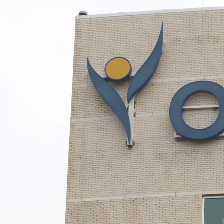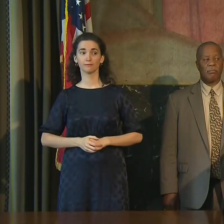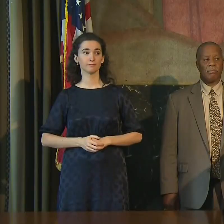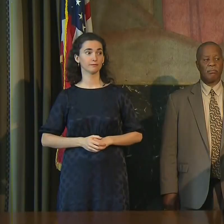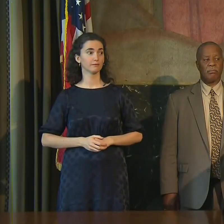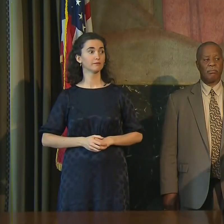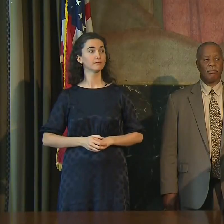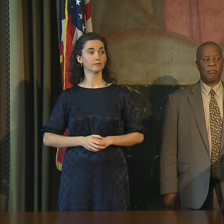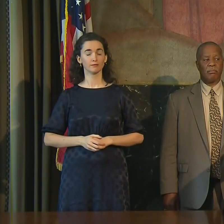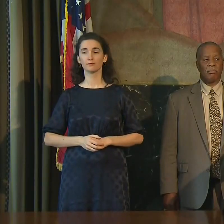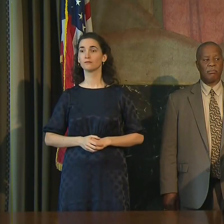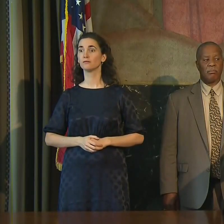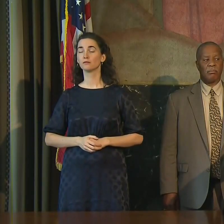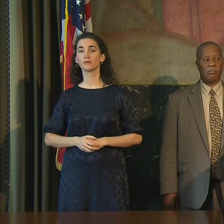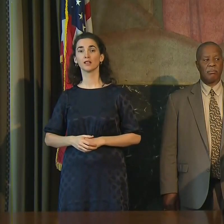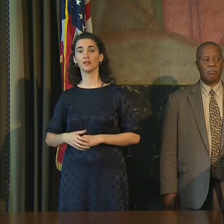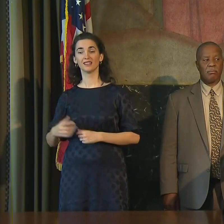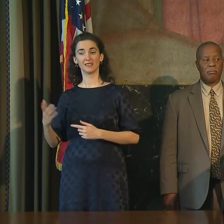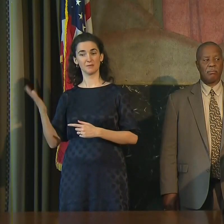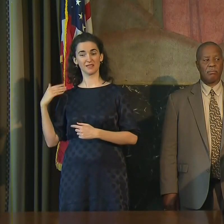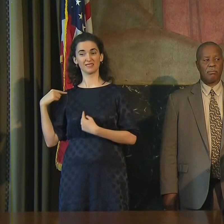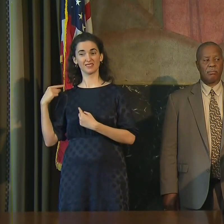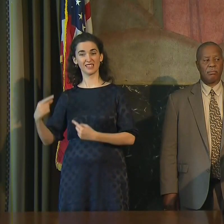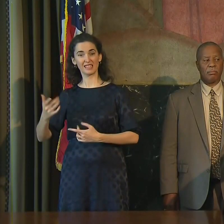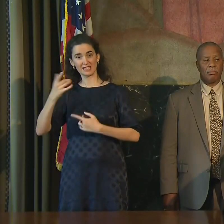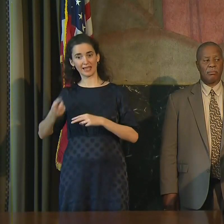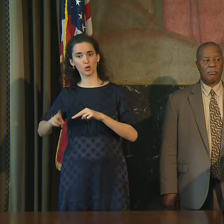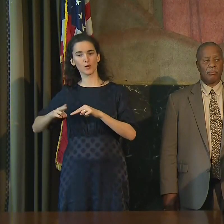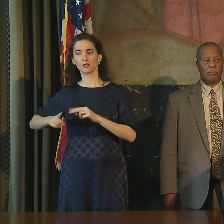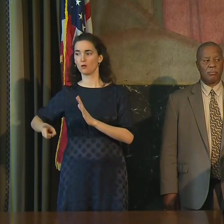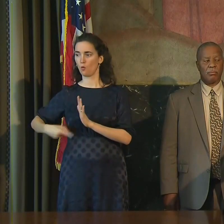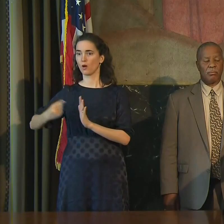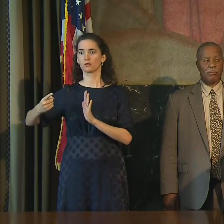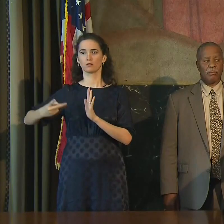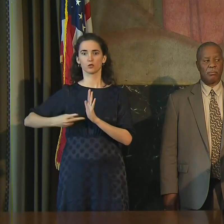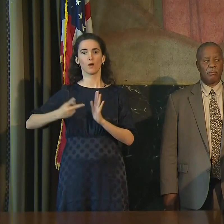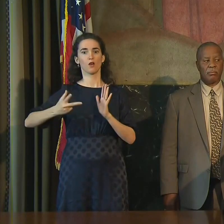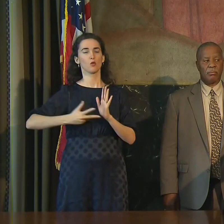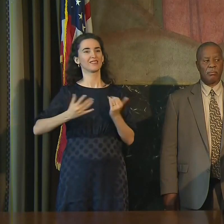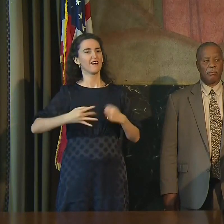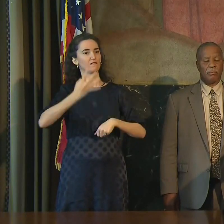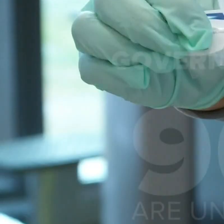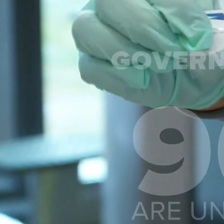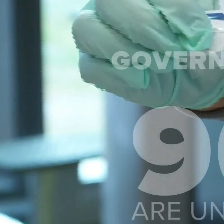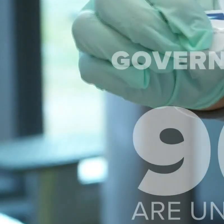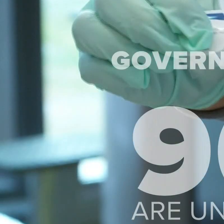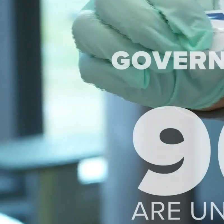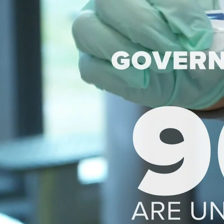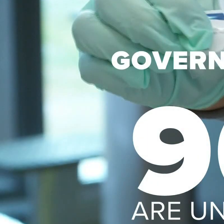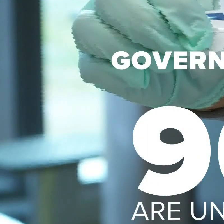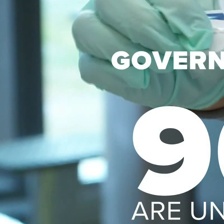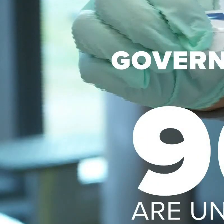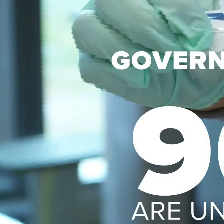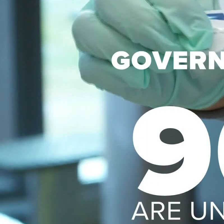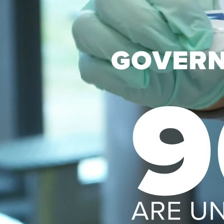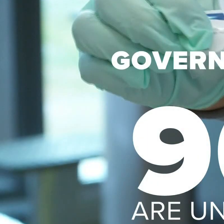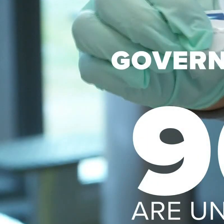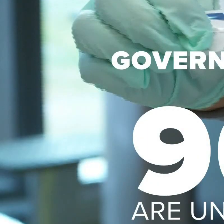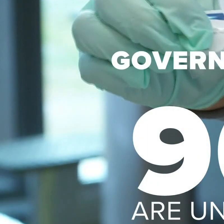BEGAN. BEGAN. HOSPITALIZATIONS BEGAN. HOSPITALIZATIONS ARE BEGAN. HOSPITALIZATIONS ARE UP HOSPITALIZATIONS ARE UP HOSPITALIZATIONS ARE UP VENTILATOR HOSPITALIZATIONS ARE UP VENTILATOR USE HOSPITALIZATIONS ARE UP VENTILATOR USE ON HOSPITALIZATIONS ARE UP VENTILATOR USE ON THE HOSPITALIZATIONS ARE UP VENTILATOR USE ON THE RISE, VENTILATOR USE ON THE RISE, VENTILATOR USE ON THE RISE, DEATHS VENTILATOR USE ON THE RISE, DEATHS CLIMBING VENTILATOR USE ON THE RISE, DEATHS CLIMBING >>. DEATHS CLIMBING >>. DEATHS CLIMBING >>. WE'RE DEATHS CLIMBING >>. WE'RE IN DEATHS CLIMBING >>. WE'RE IN OUR DEATHS CLIMBING >>. WE'RE IN OUR FOURTH DEATHS CLIMBING >>. WE'RE IN OUR FOURTH SURGE DEATHS CLIMBING >>. WE'RE IN OUR FOURTH SURGE AND WE'RE IN OUR FOURTH SURGE AND WE'RE IN OUR FOURTH SURGE AND IT WE'RE IN OUR FOURTH SURGE AND IT IS WE'RE IN OUR FOURTH SURGE AND IT IS REAL